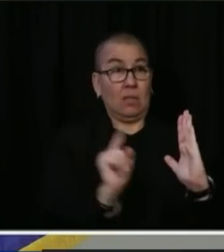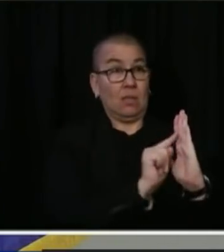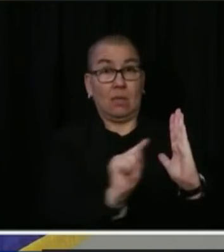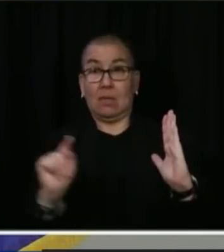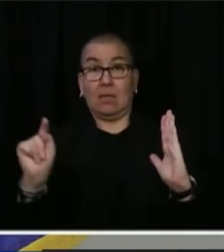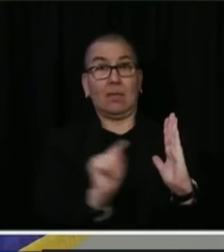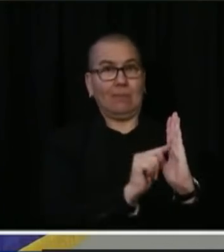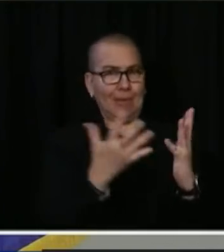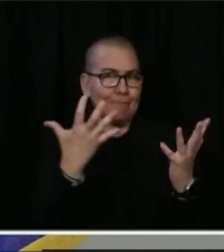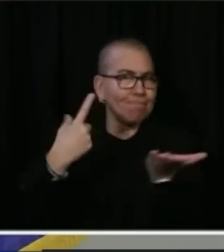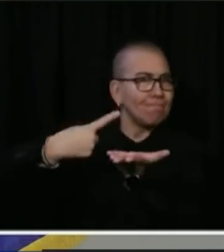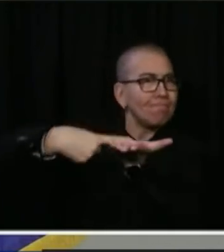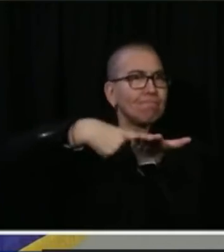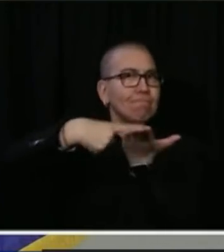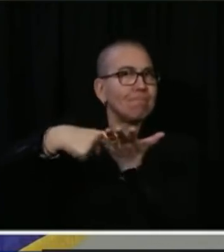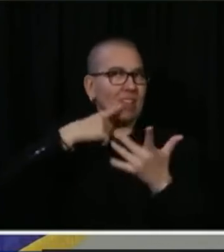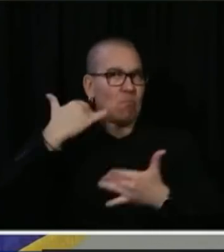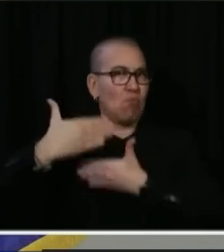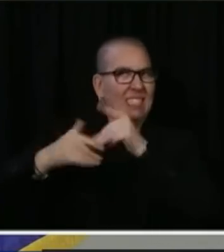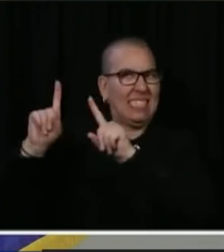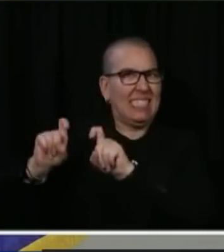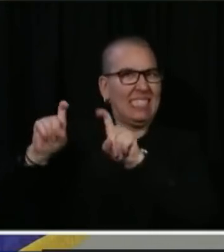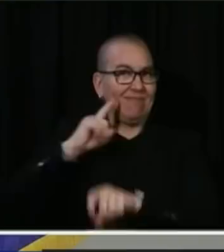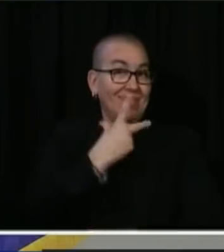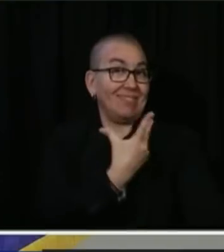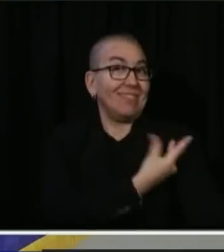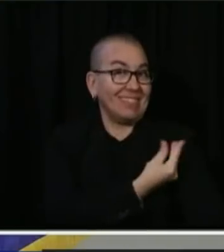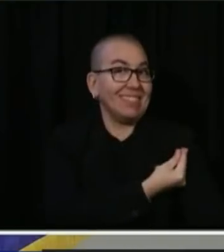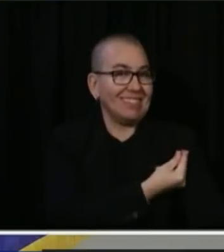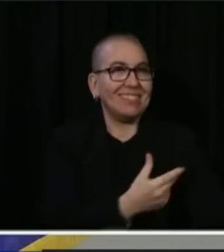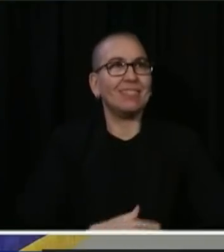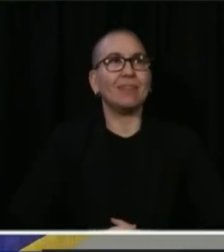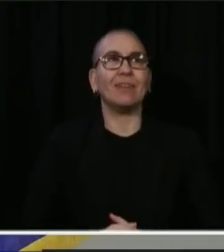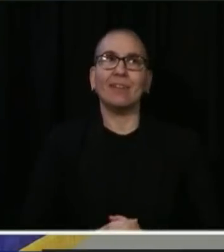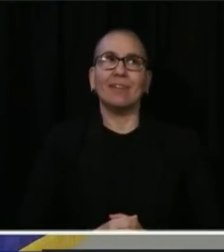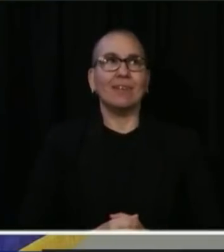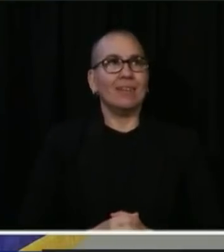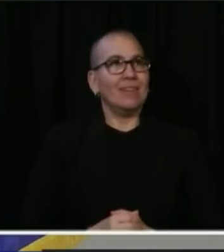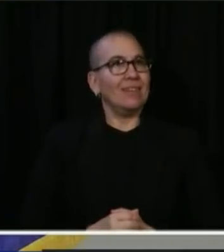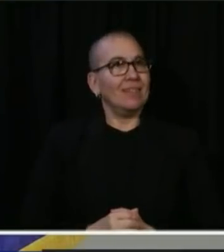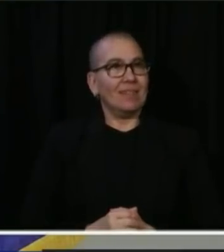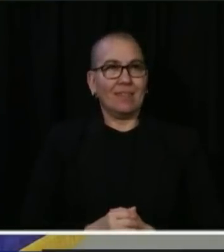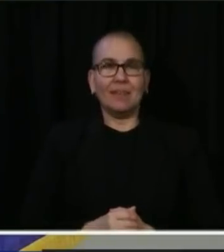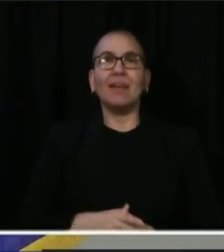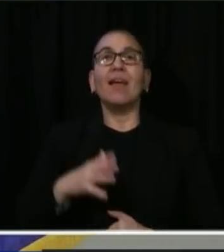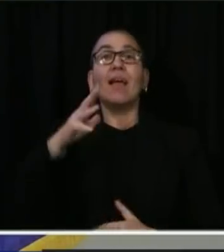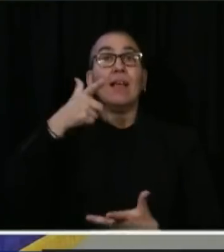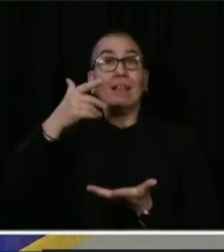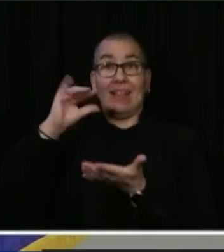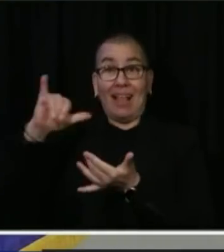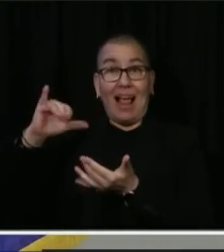REASONS, TALK TO YOUR DOCTOR. WITH ONE OF THOSE YOUNG FOLKS